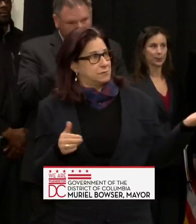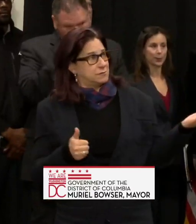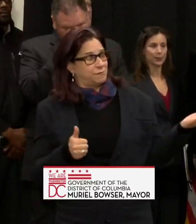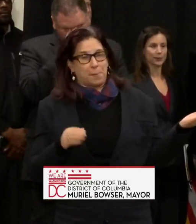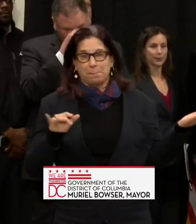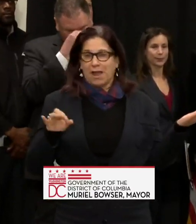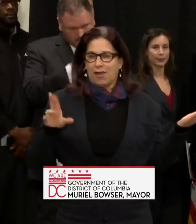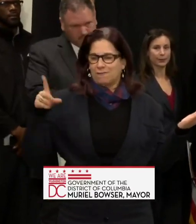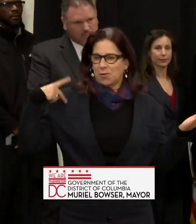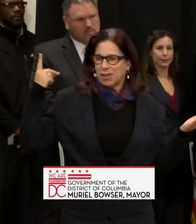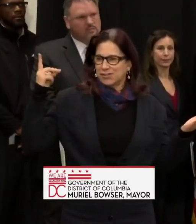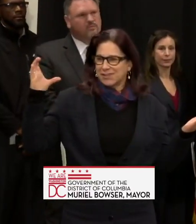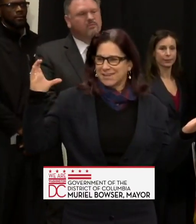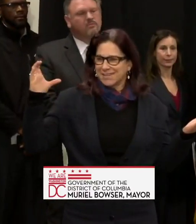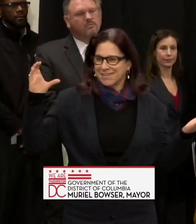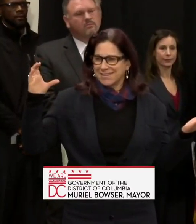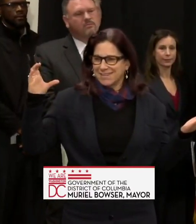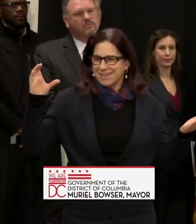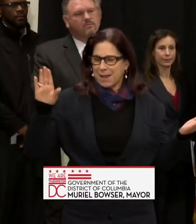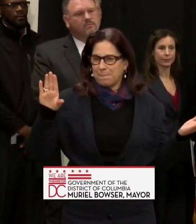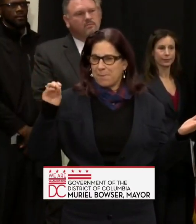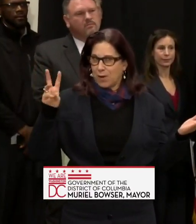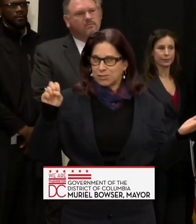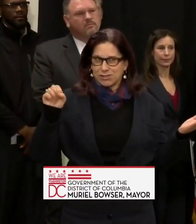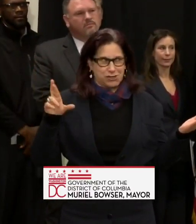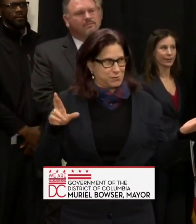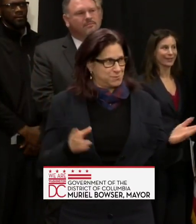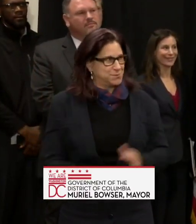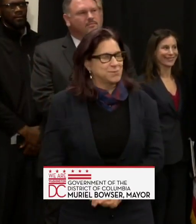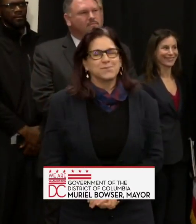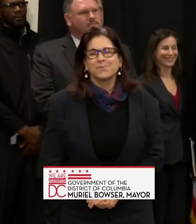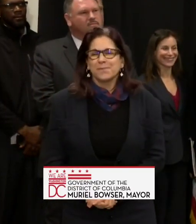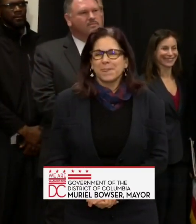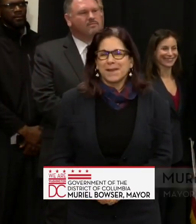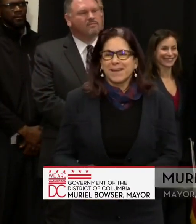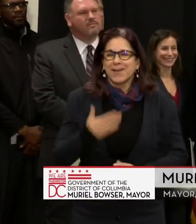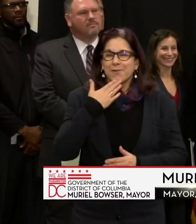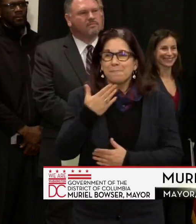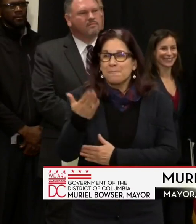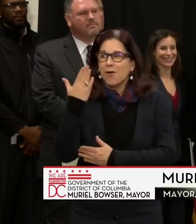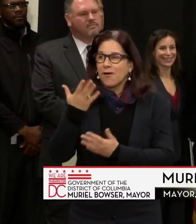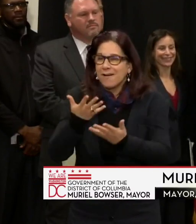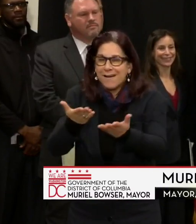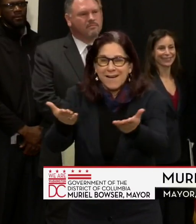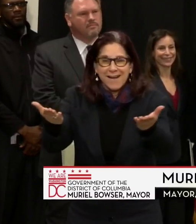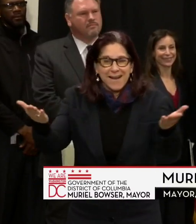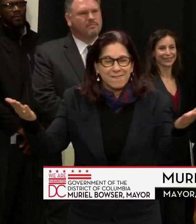GOOD MORNING, EVERYBODY, AND WE ARE DELIGHTED TO BE HERE AT FT.